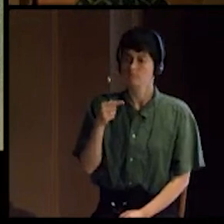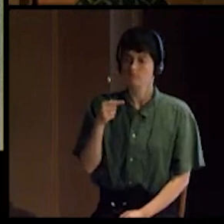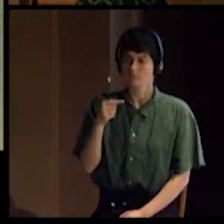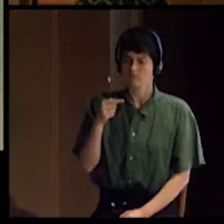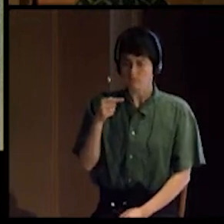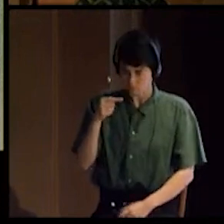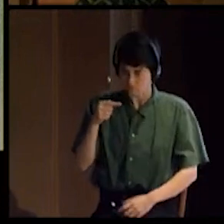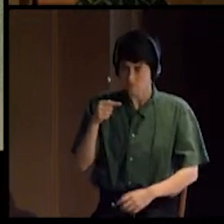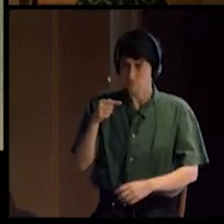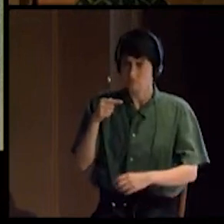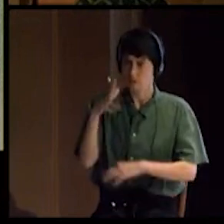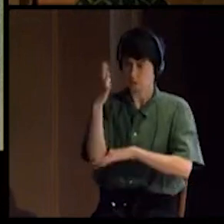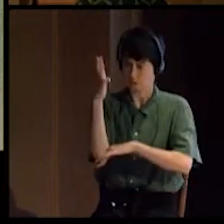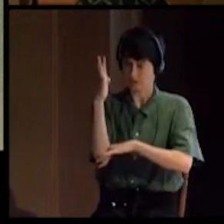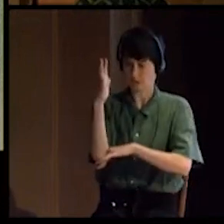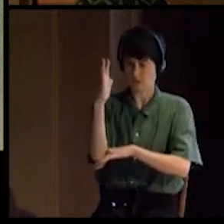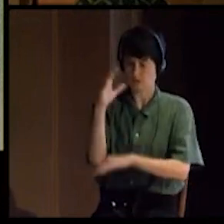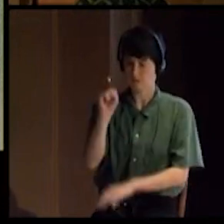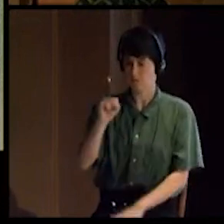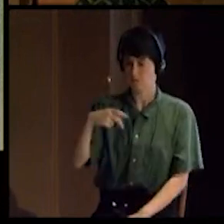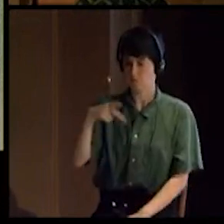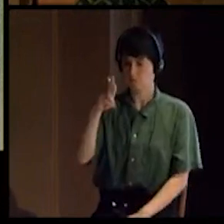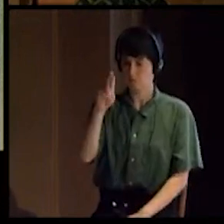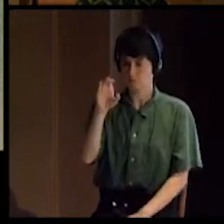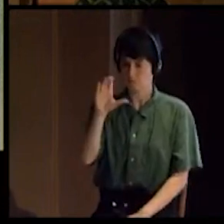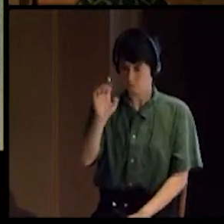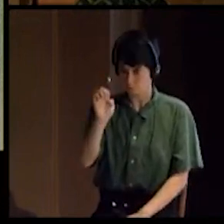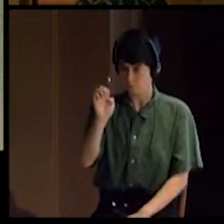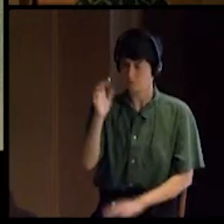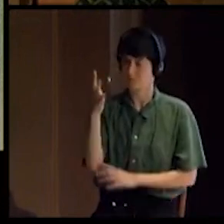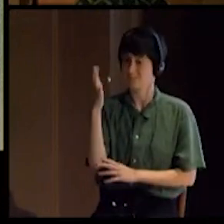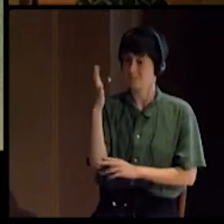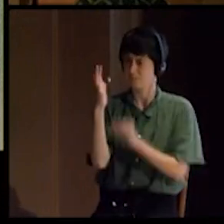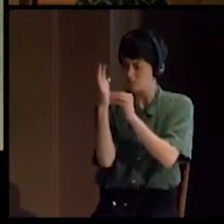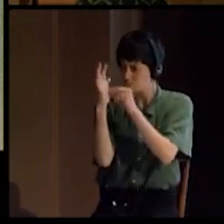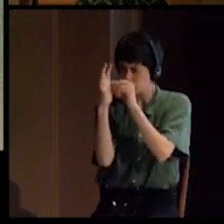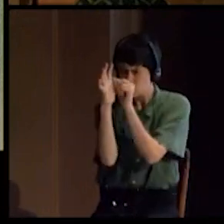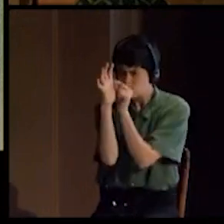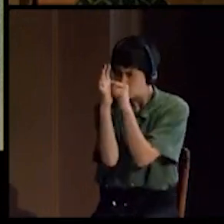So I was like, "Okay, finally, some data." I took my hand out of my mitten, started writing.